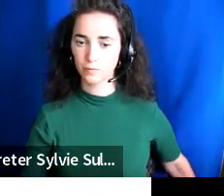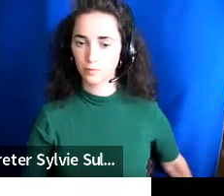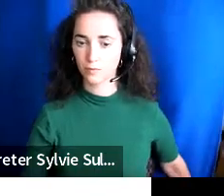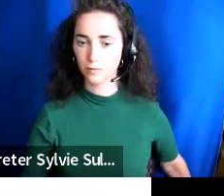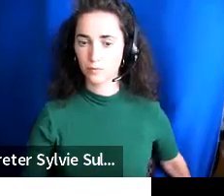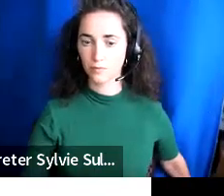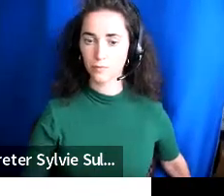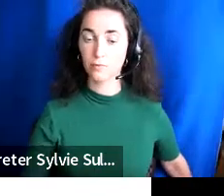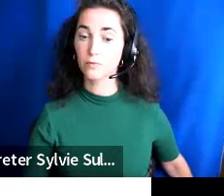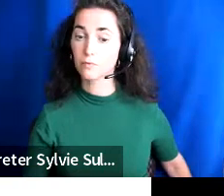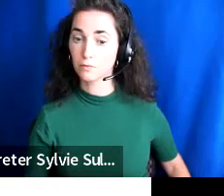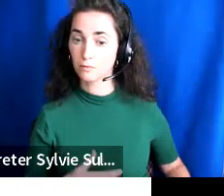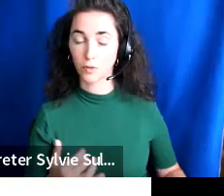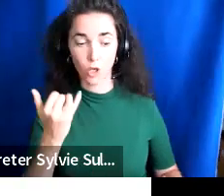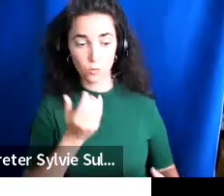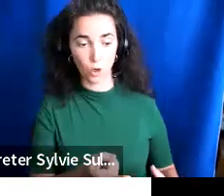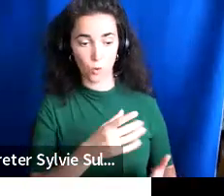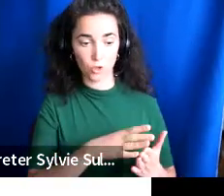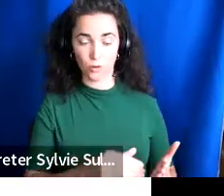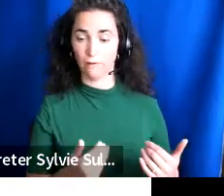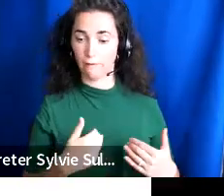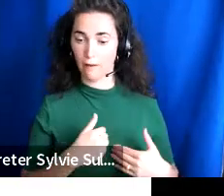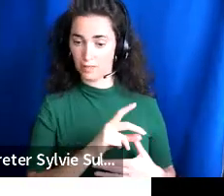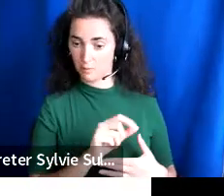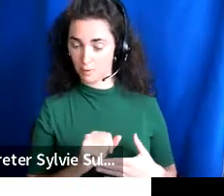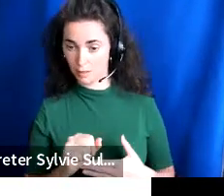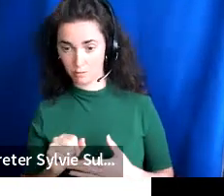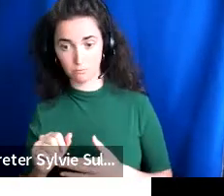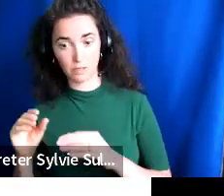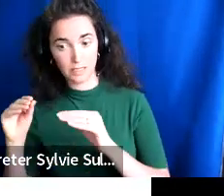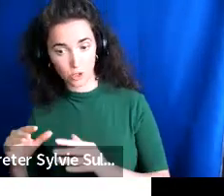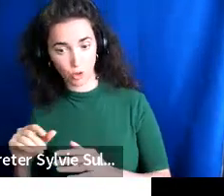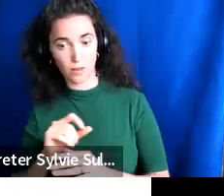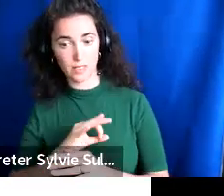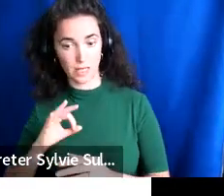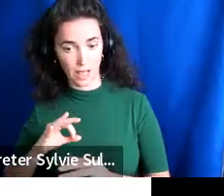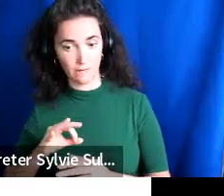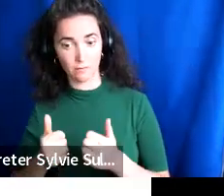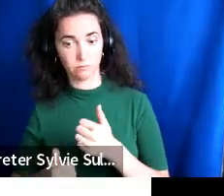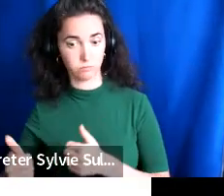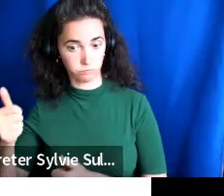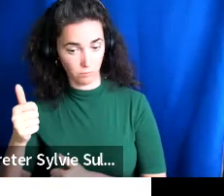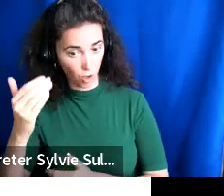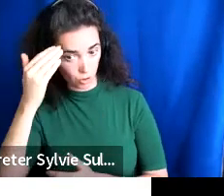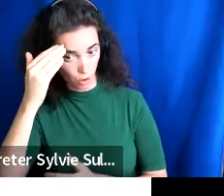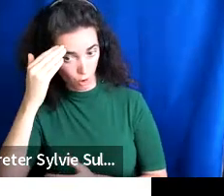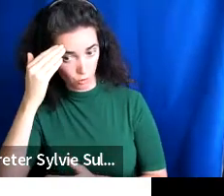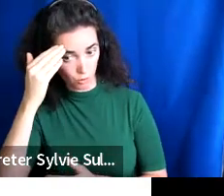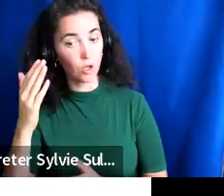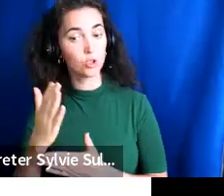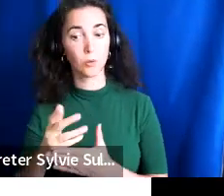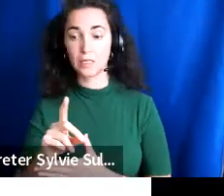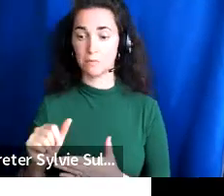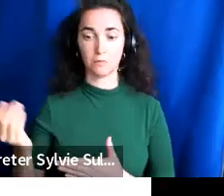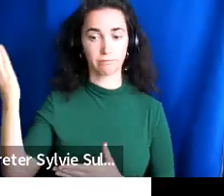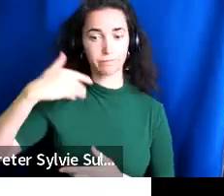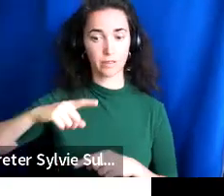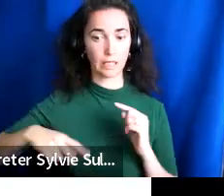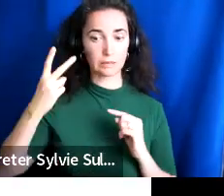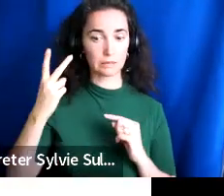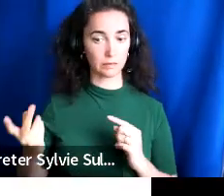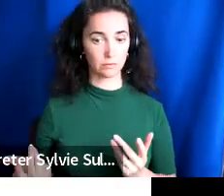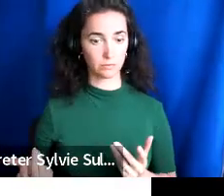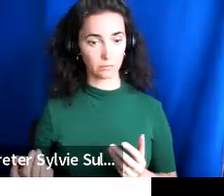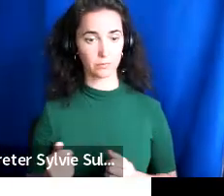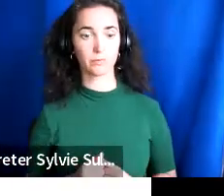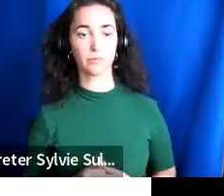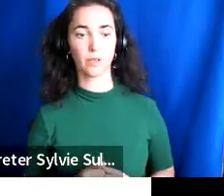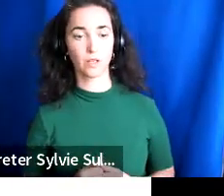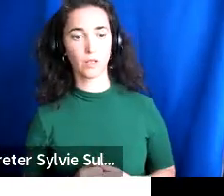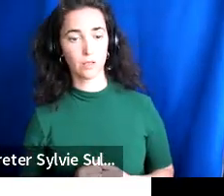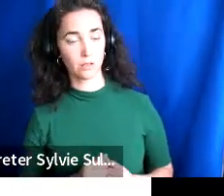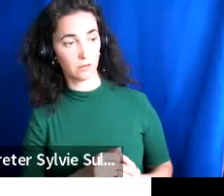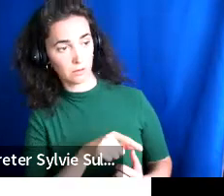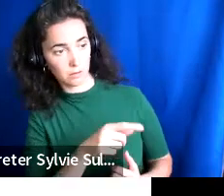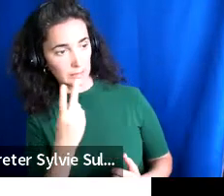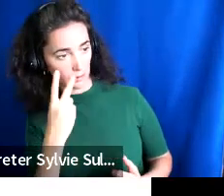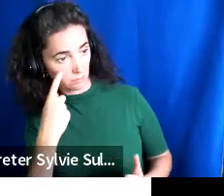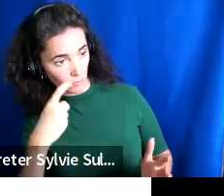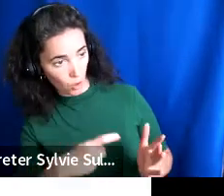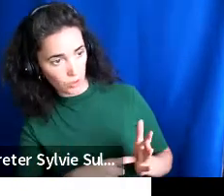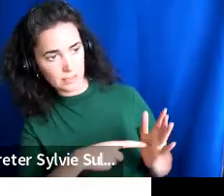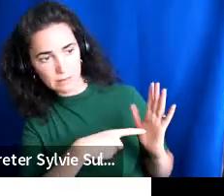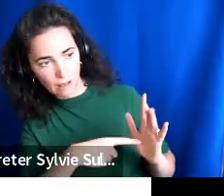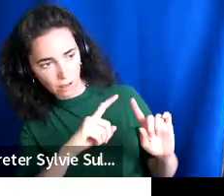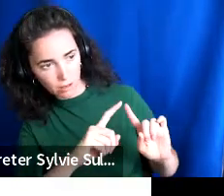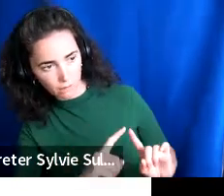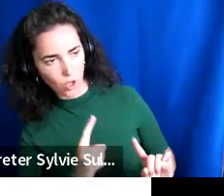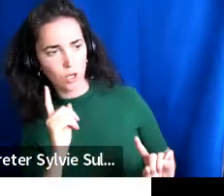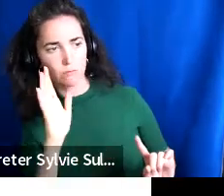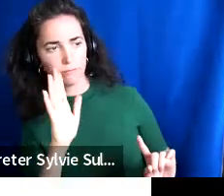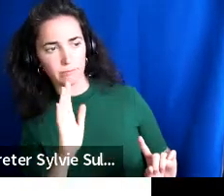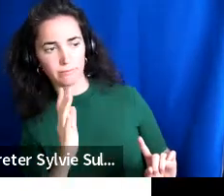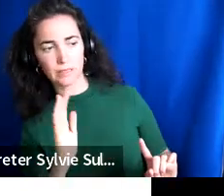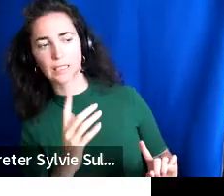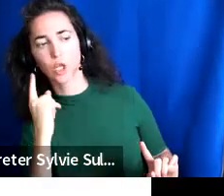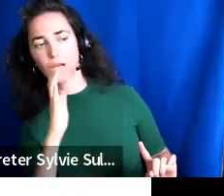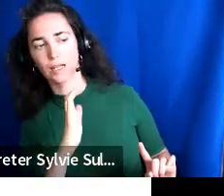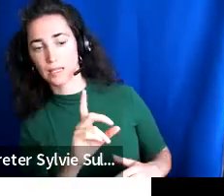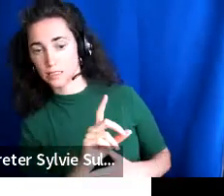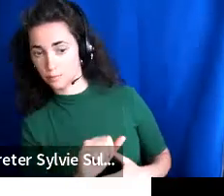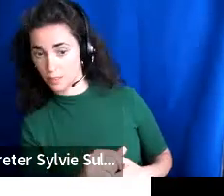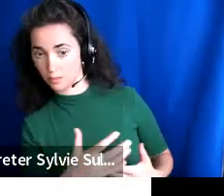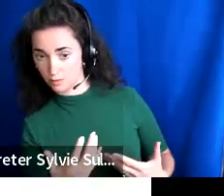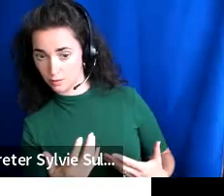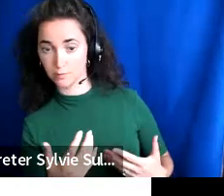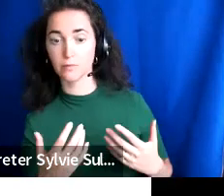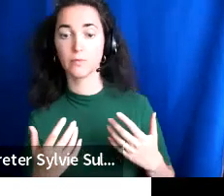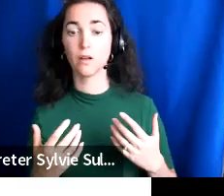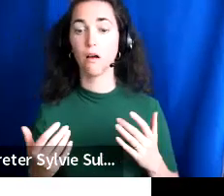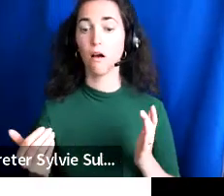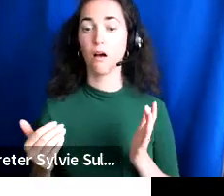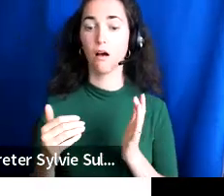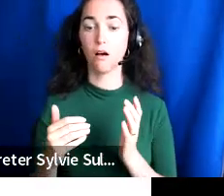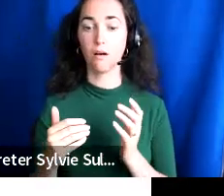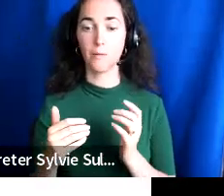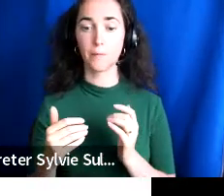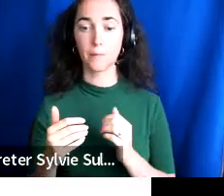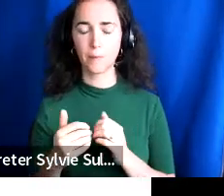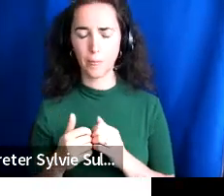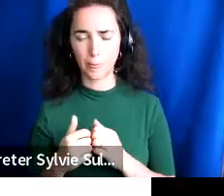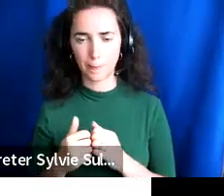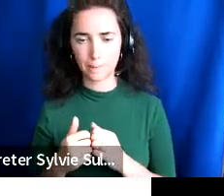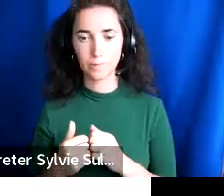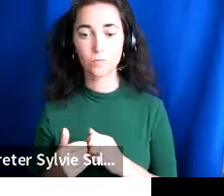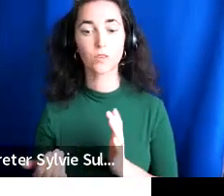If a student has a disability, or because all disabilities are not visible, are there signs and symptoms that would tell us that is, student has a disability to very often Saturday, with no more about that because they are constantly interacting